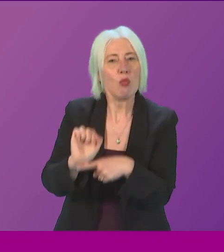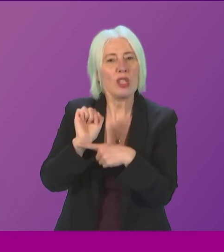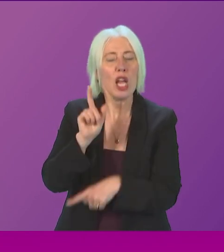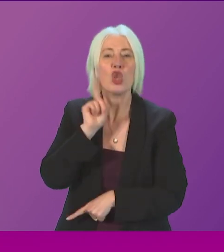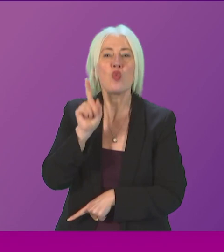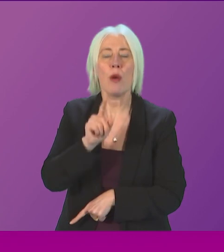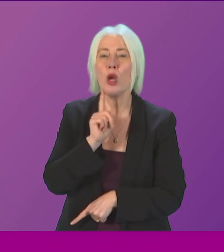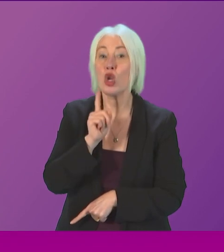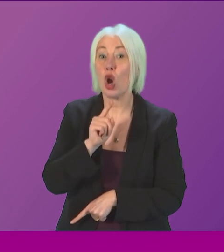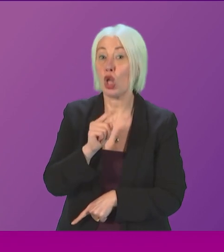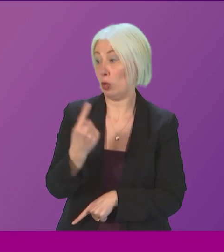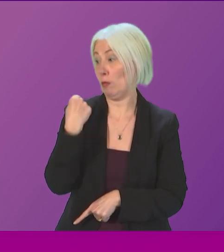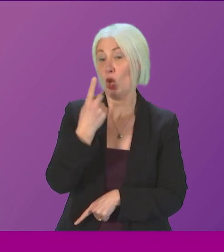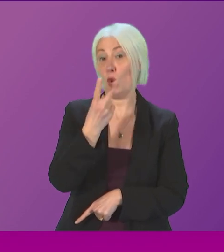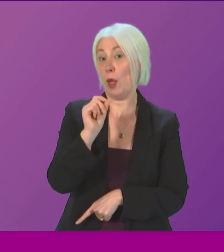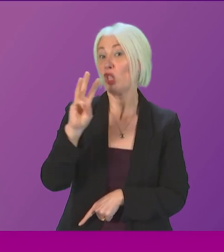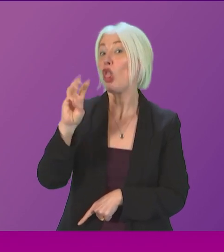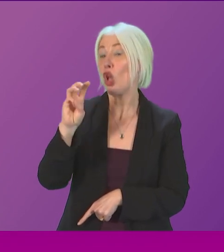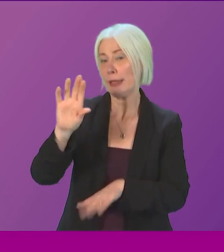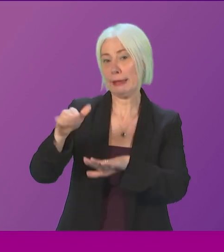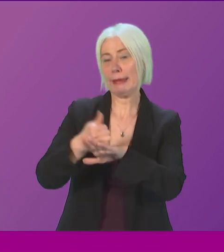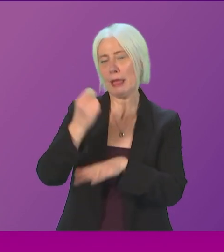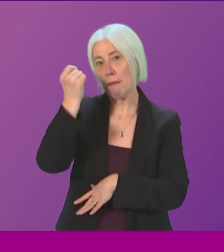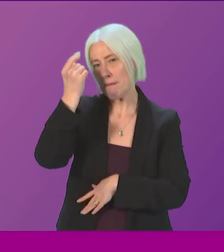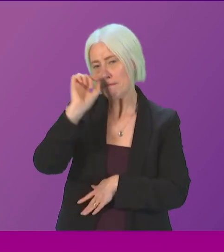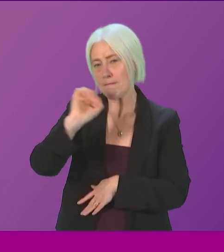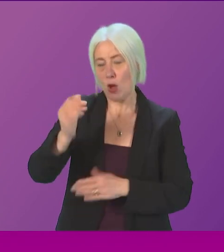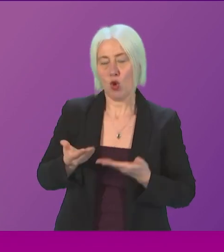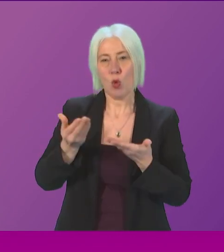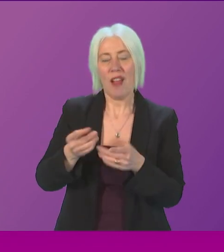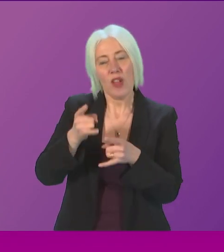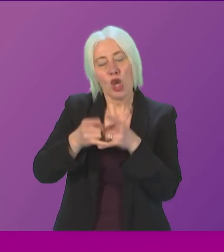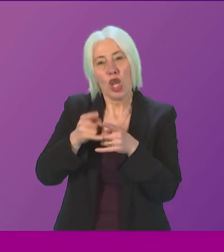In 2013, she established an initiative for providing sexual assault referral centres